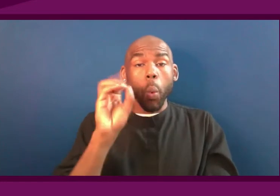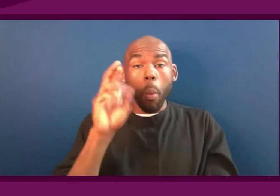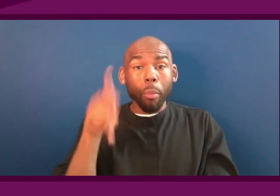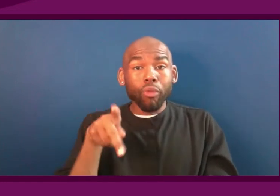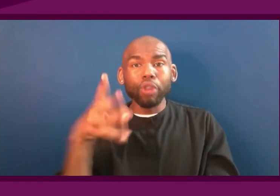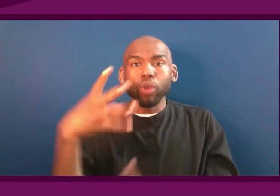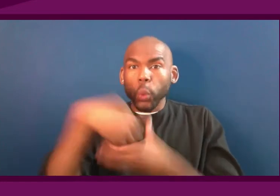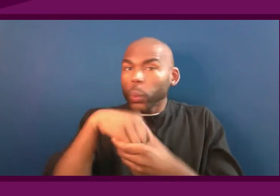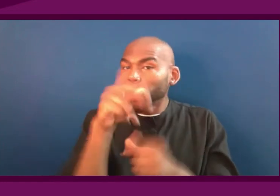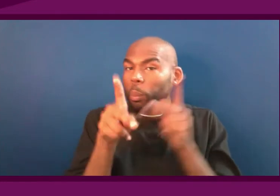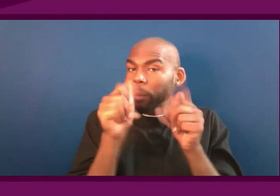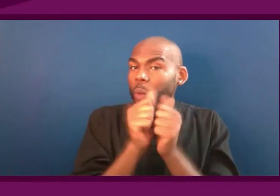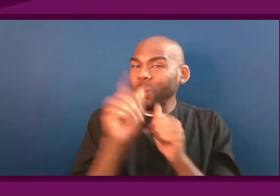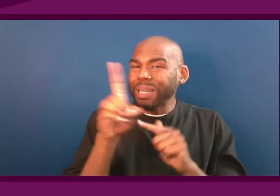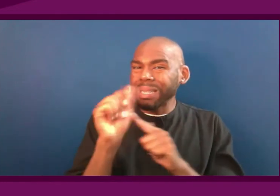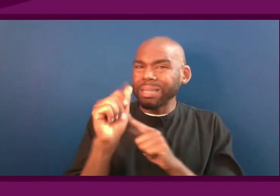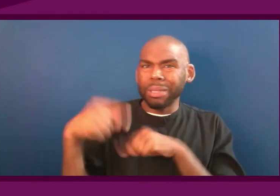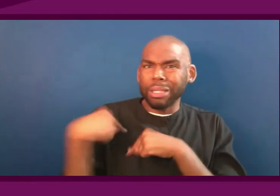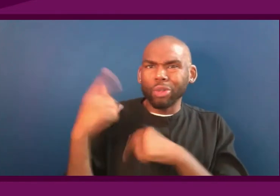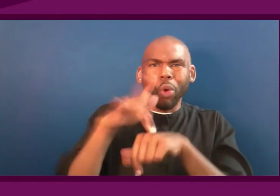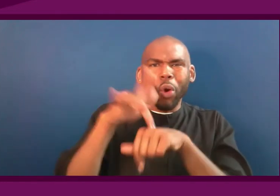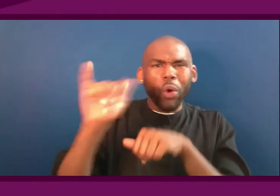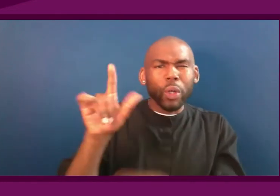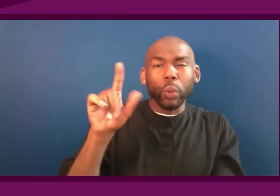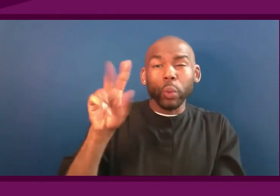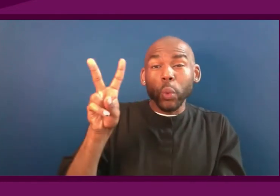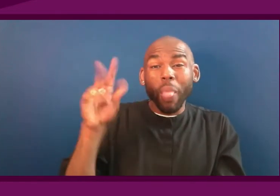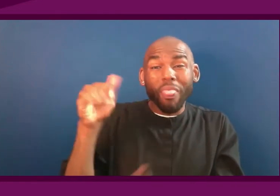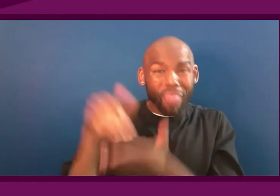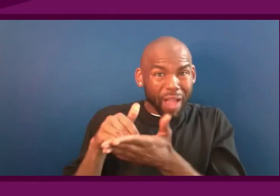And then I started really focusing on this from a global perspective.